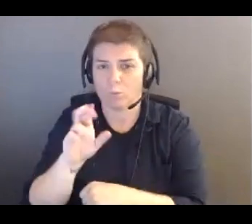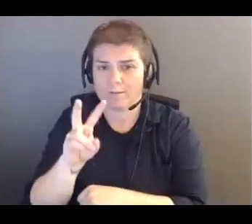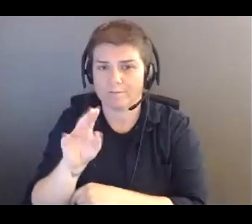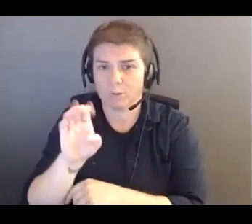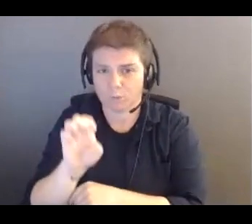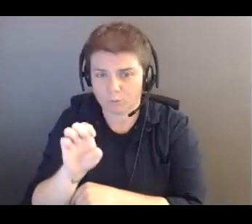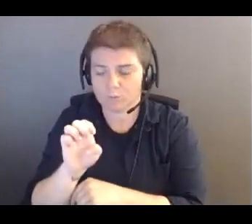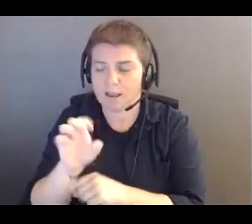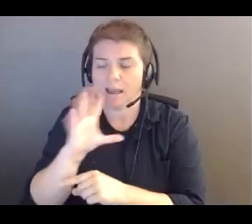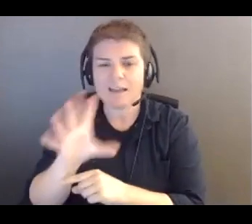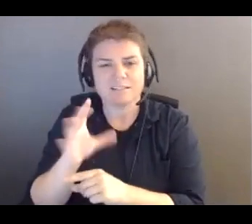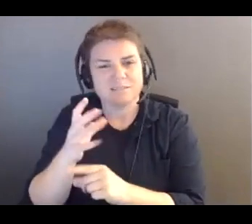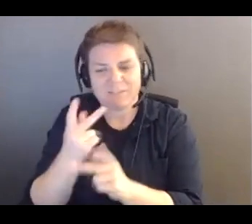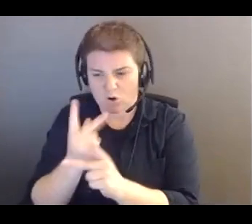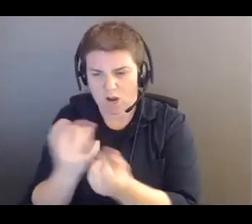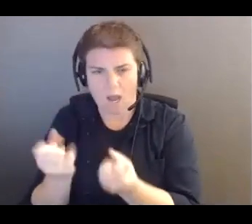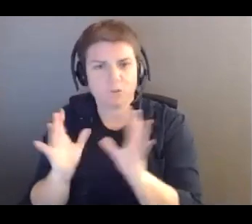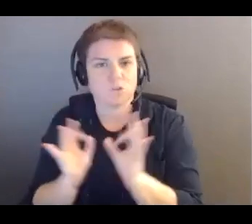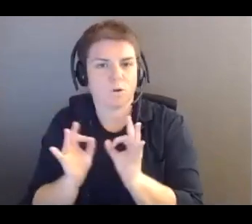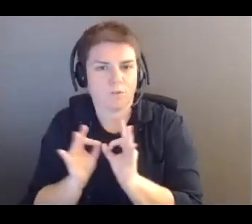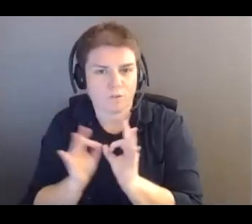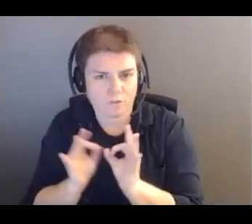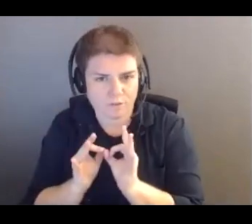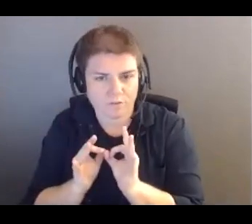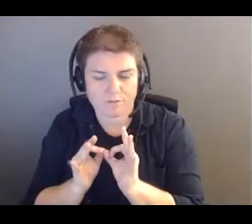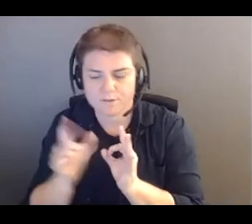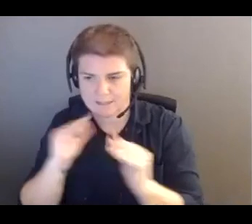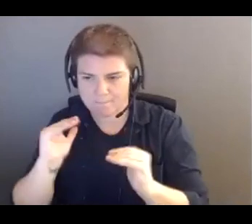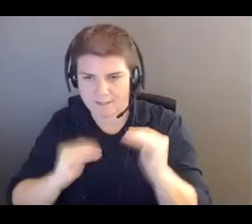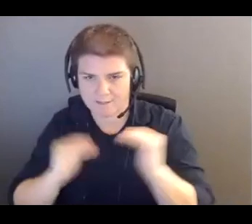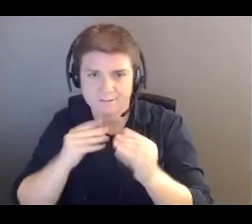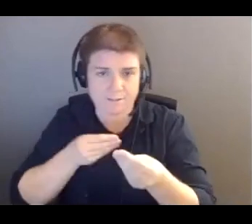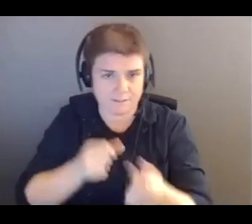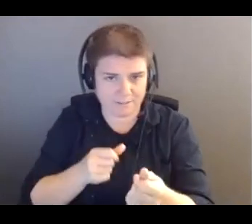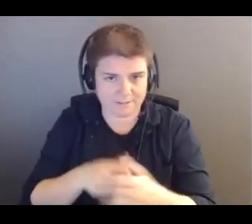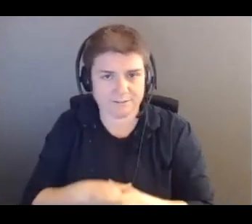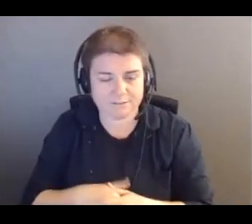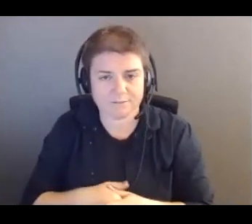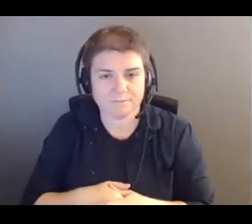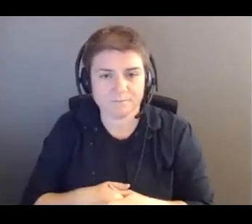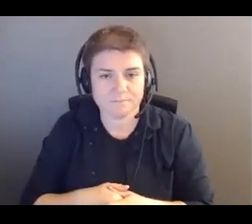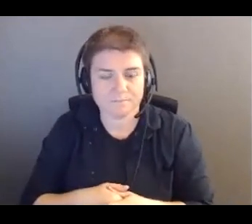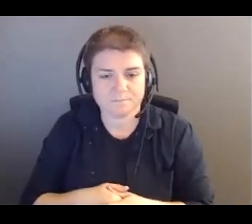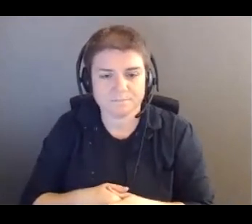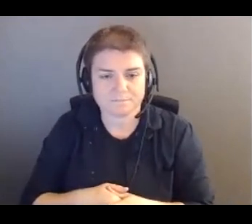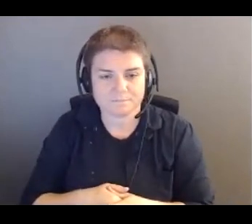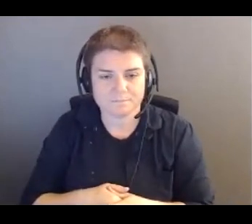the monetary value so that it balances on the related expense. A common question we